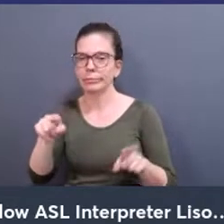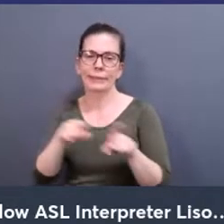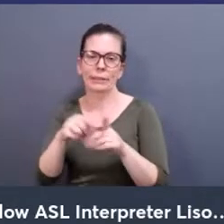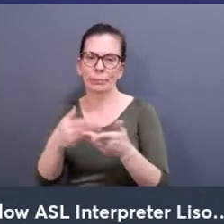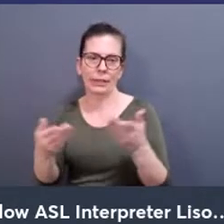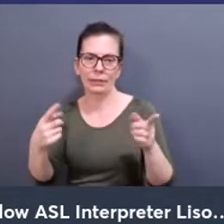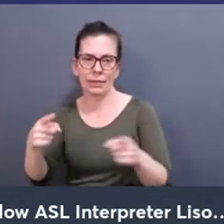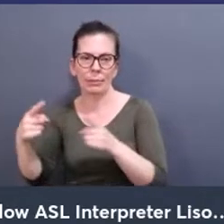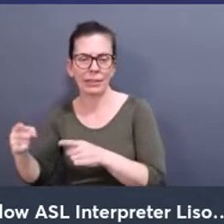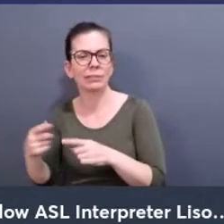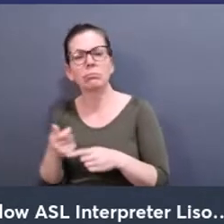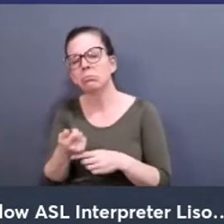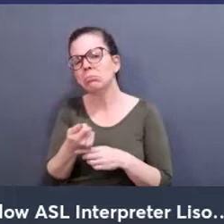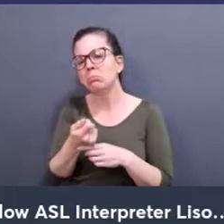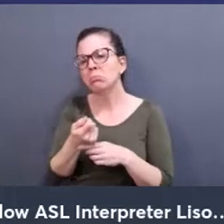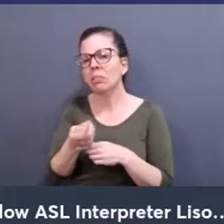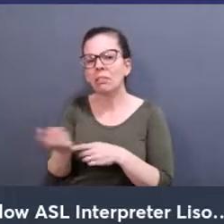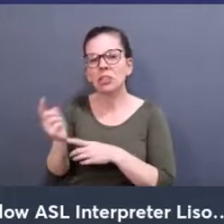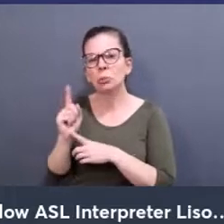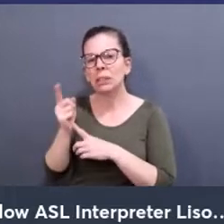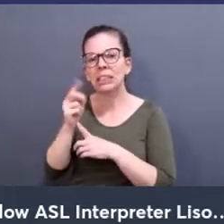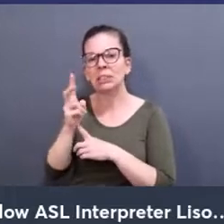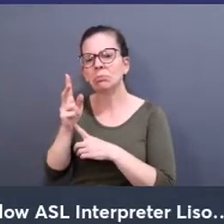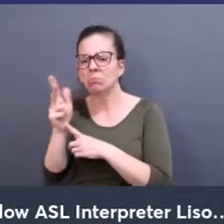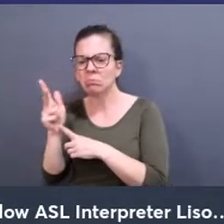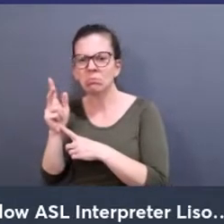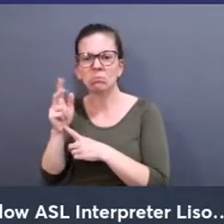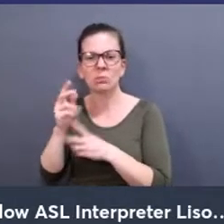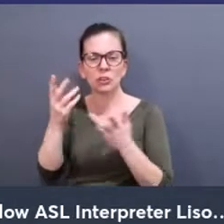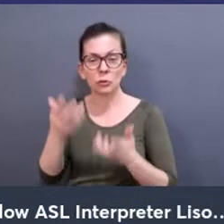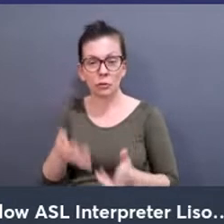It takes like a few minutes for things to kind of like finish up, and I think it just did.